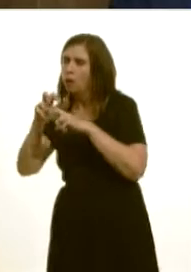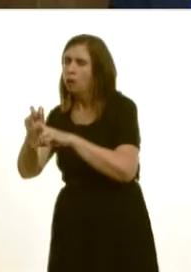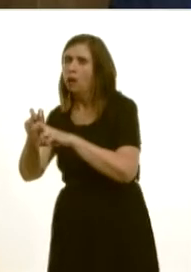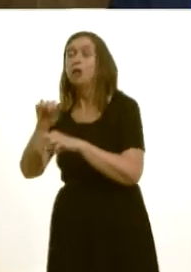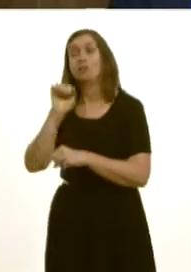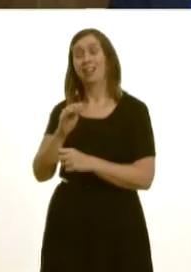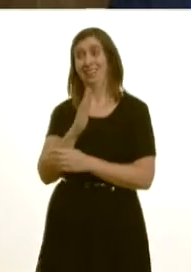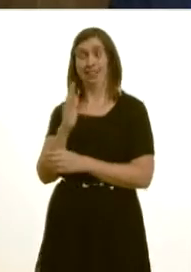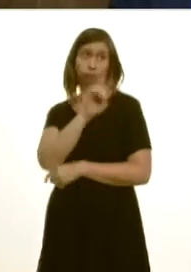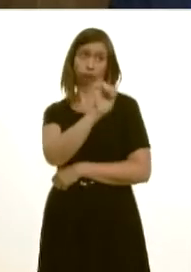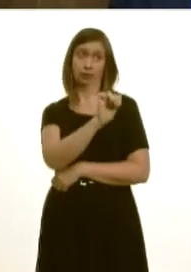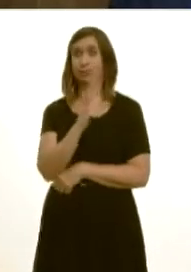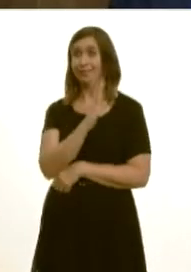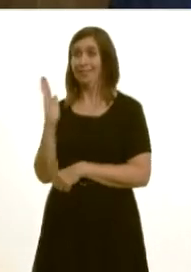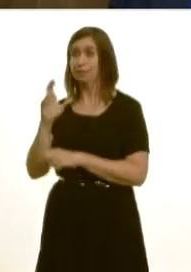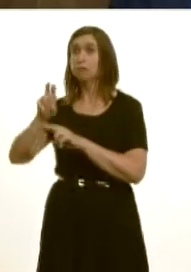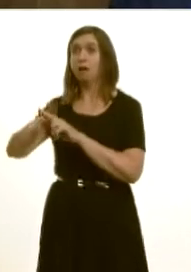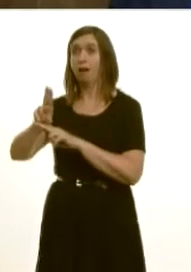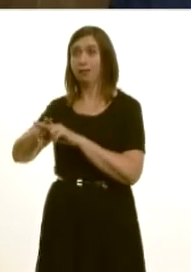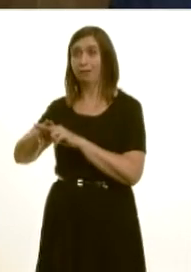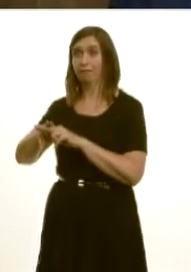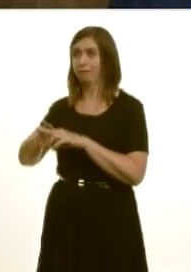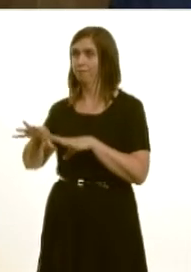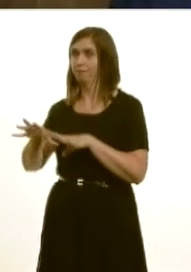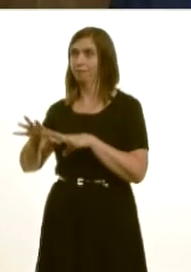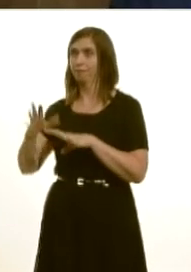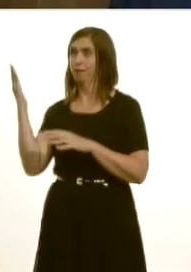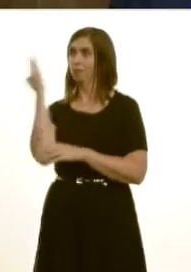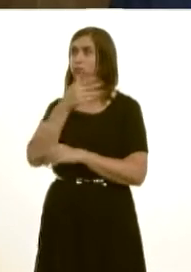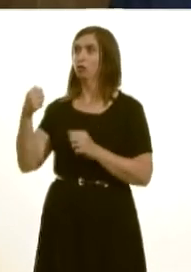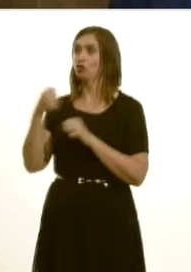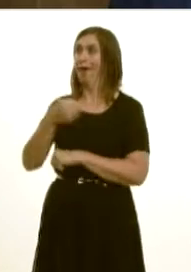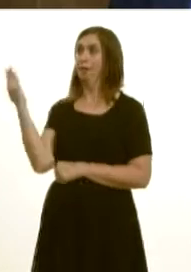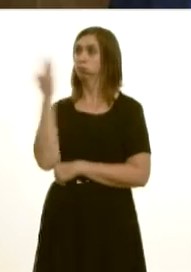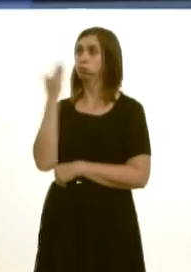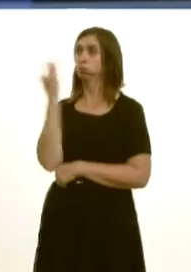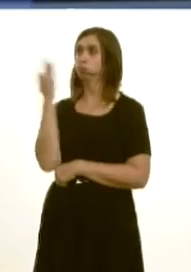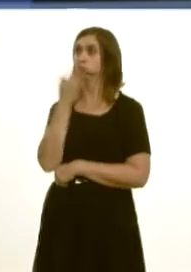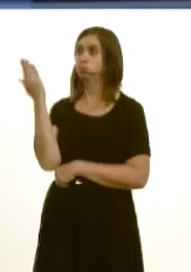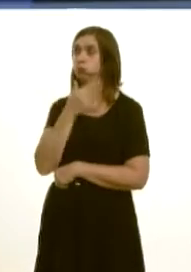Cardiff can often see the south Wales main line but have no real access to it. We understand